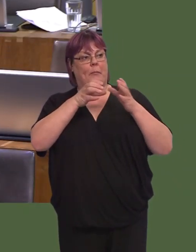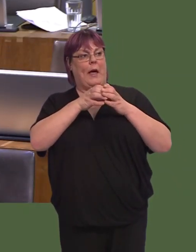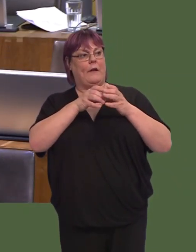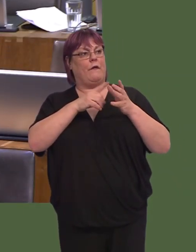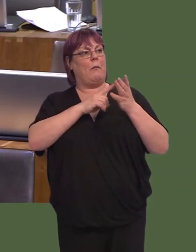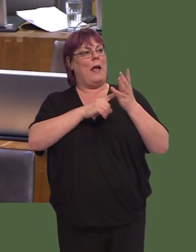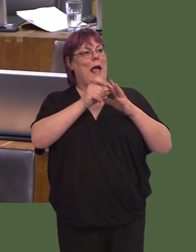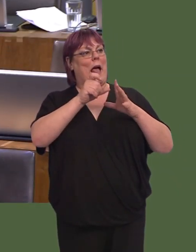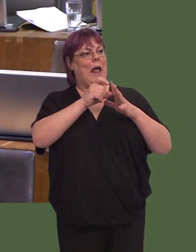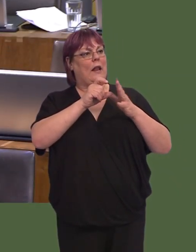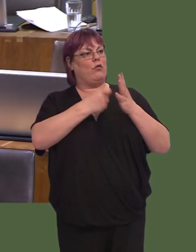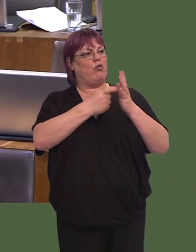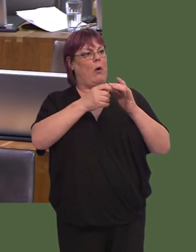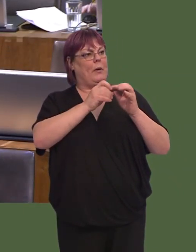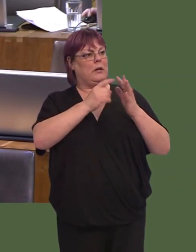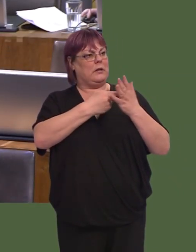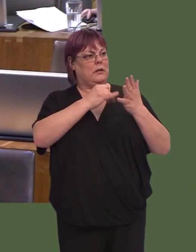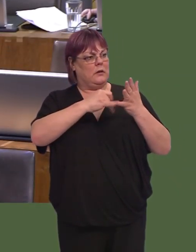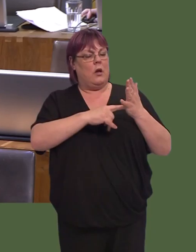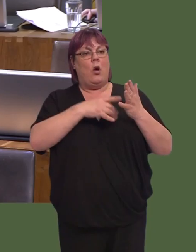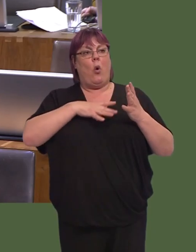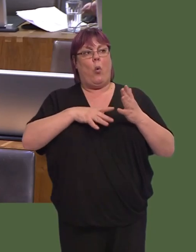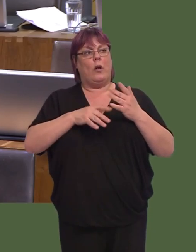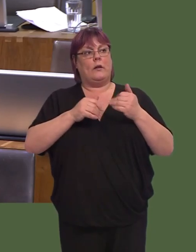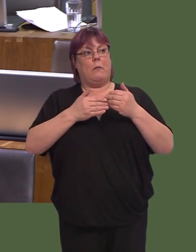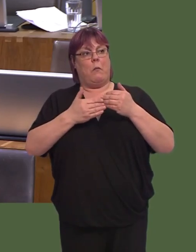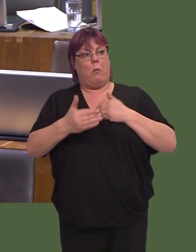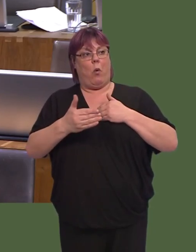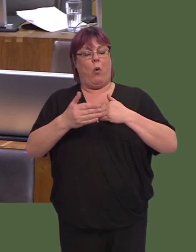recommendations to strengthen the strategic relationship between local authorities and